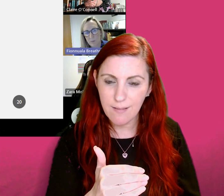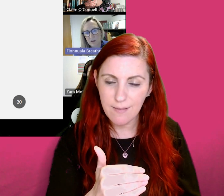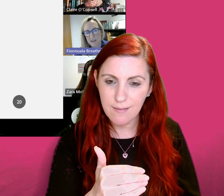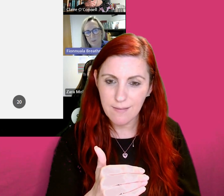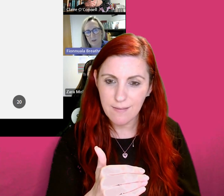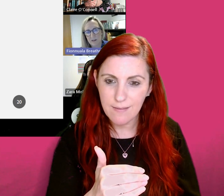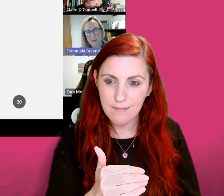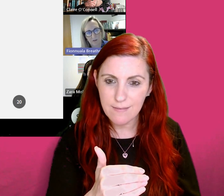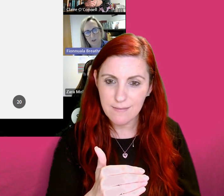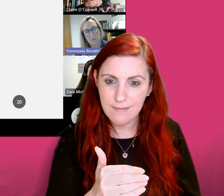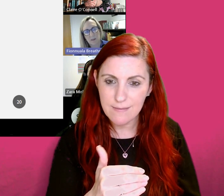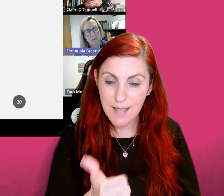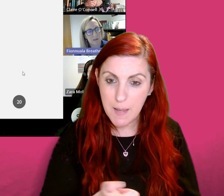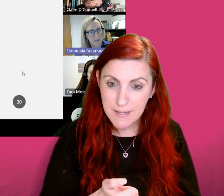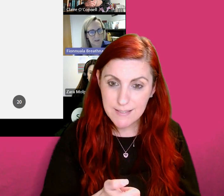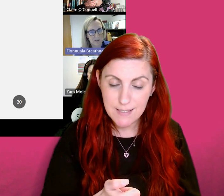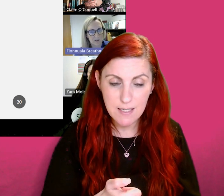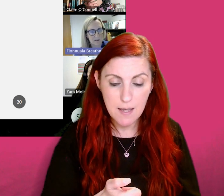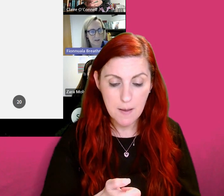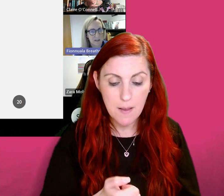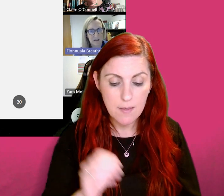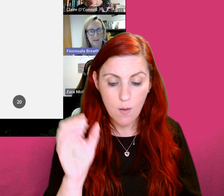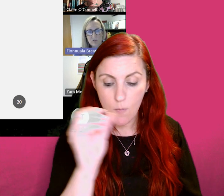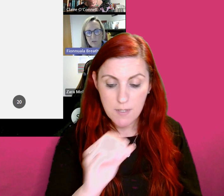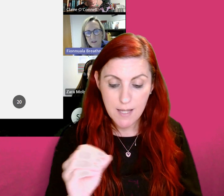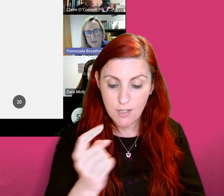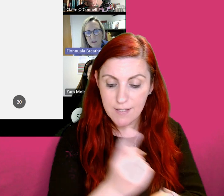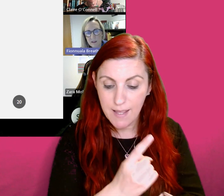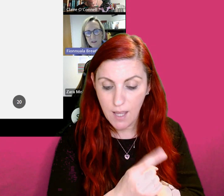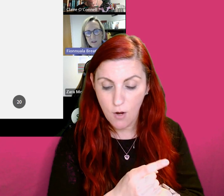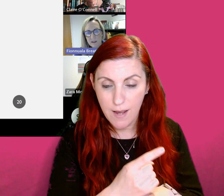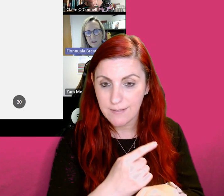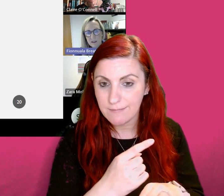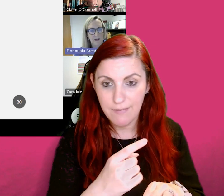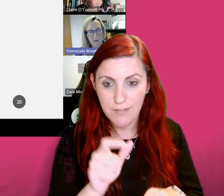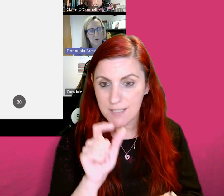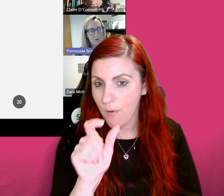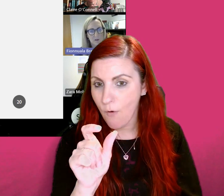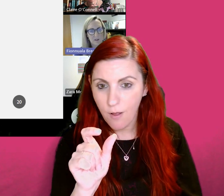of participants that have diabetes in these studies is really very small and for the most